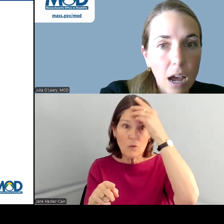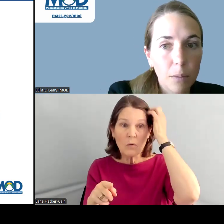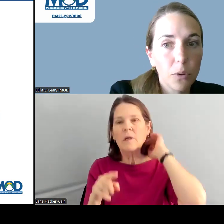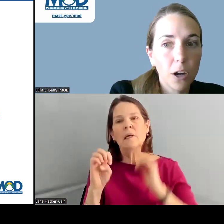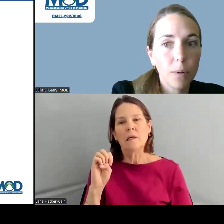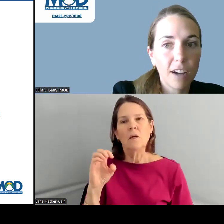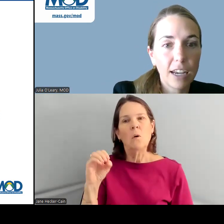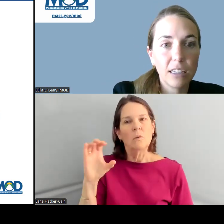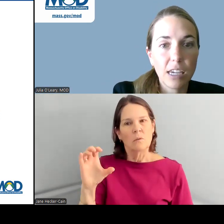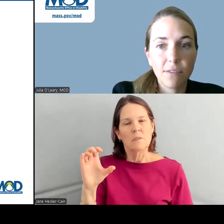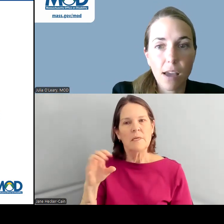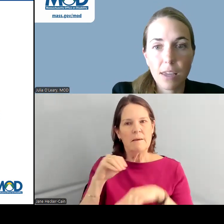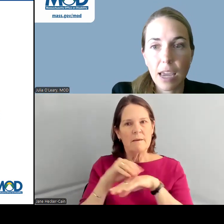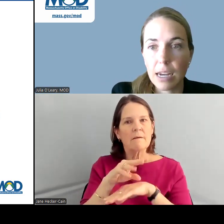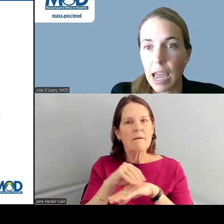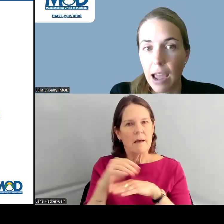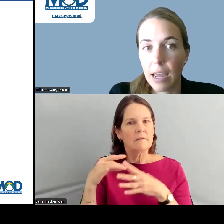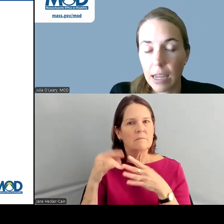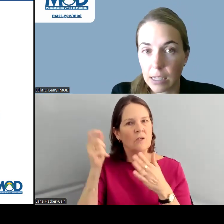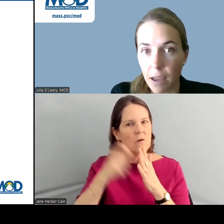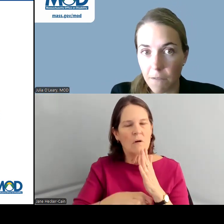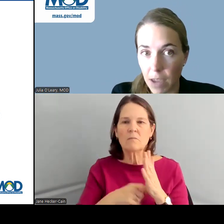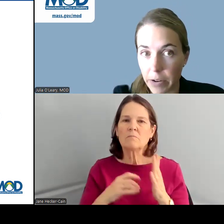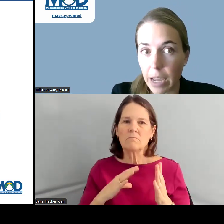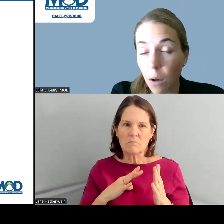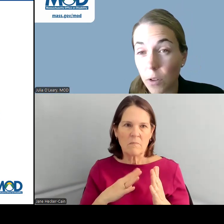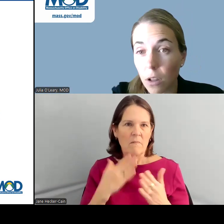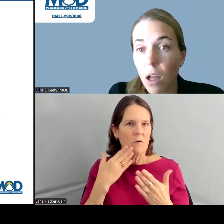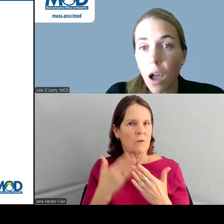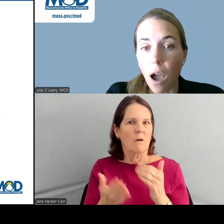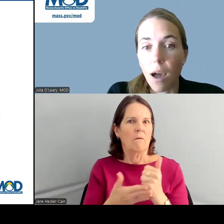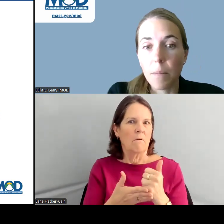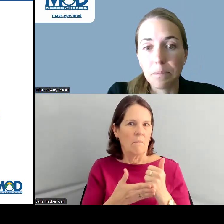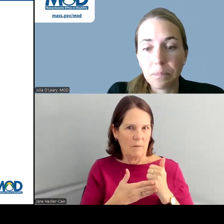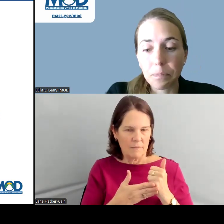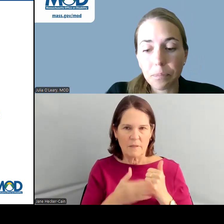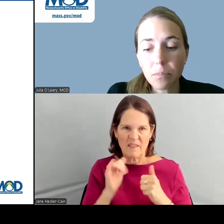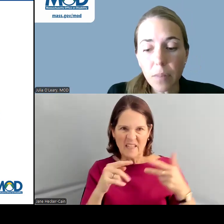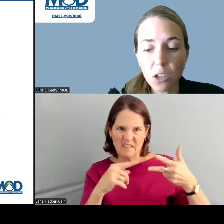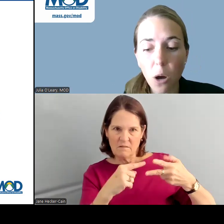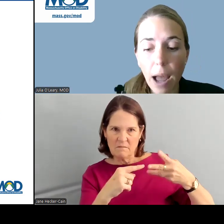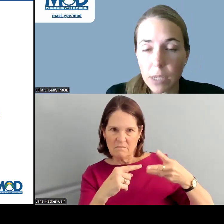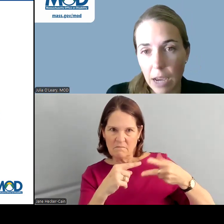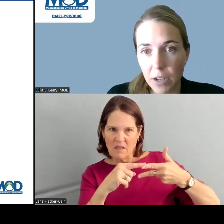This EEOC guidance on employer-provided leave and the ADA is very helpful.